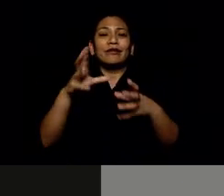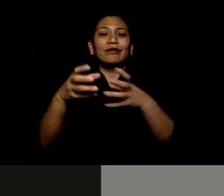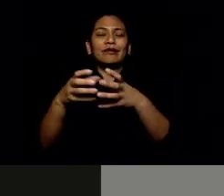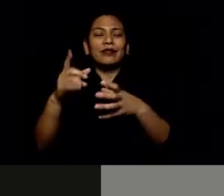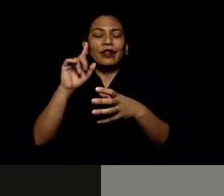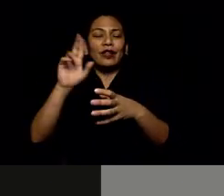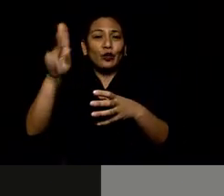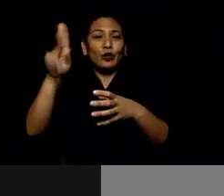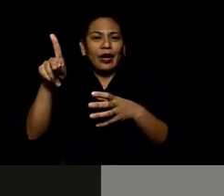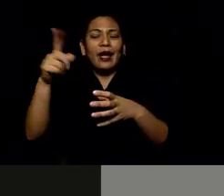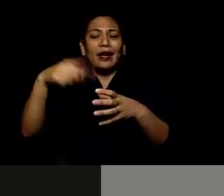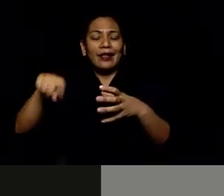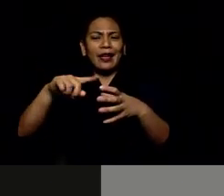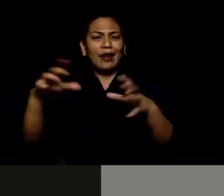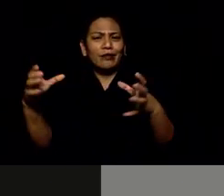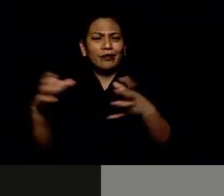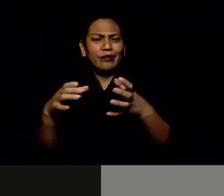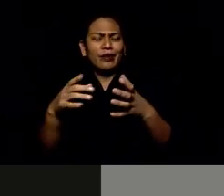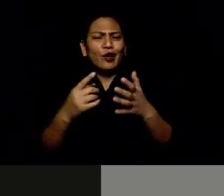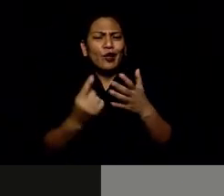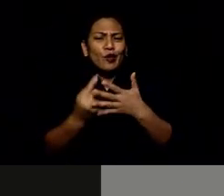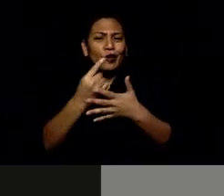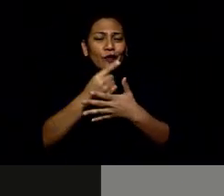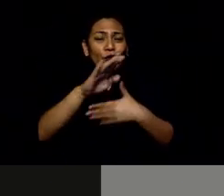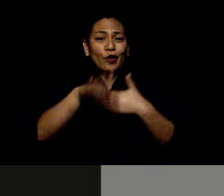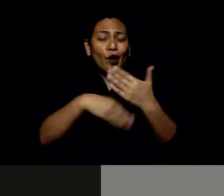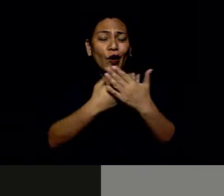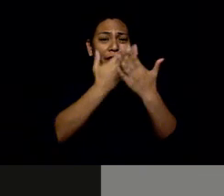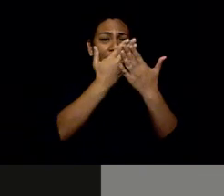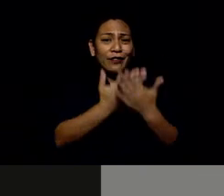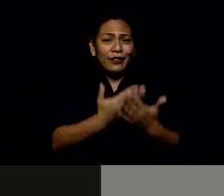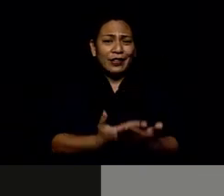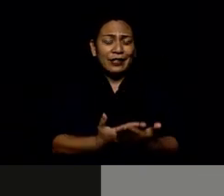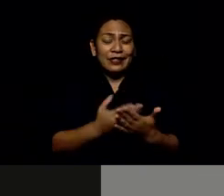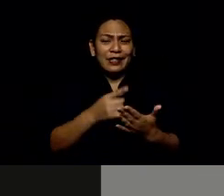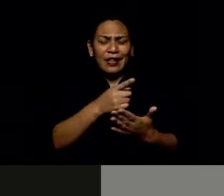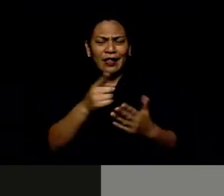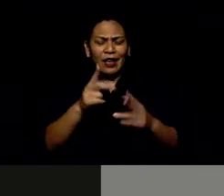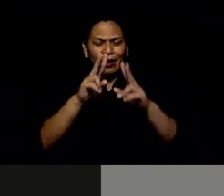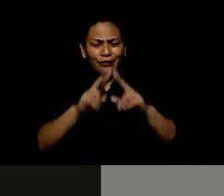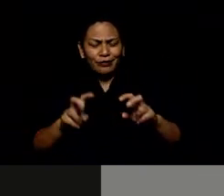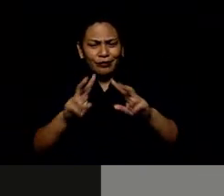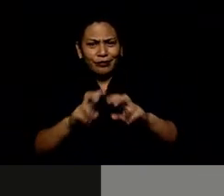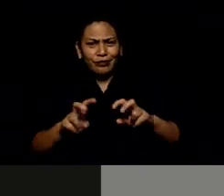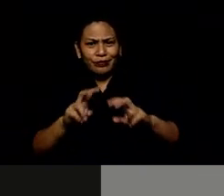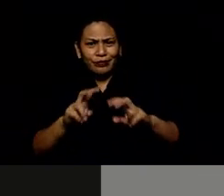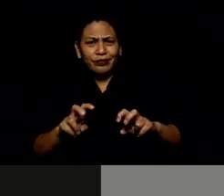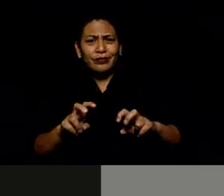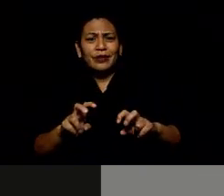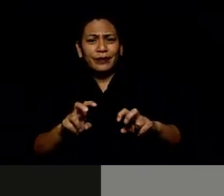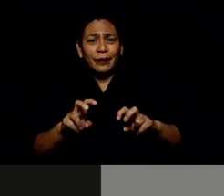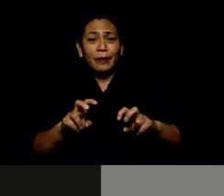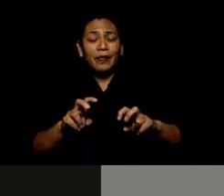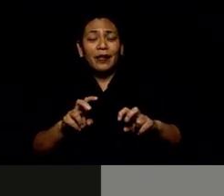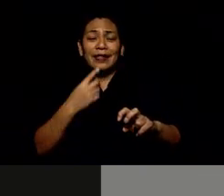reviewed all the evidence and came to the conclusion that the limits were to grow through port of.